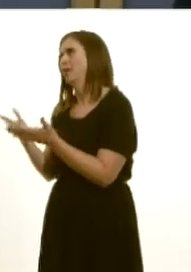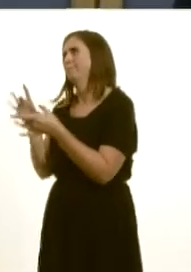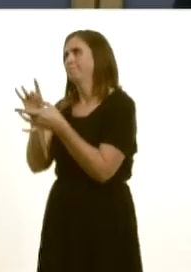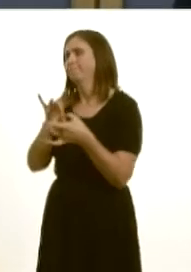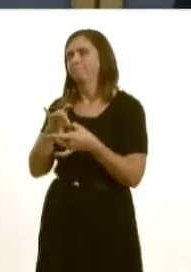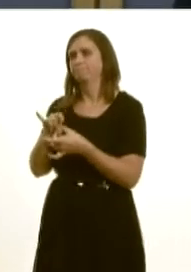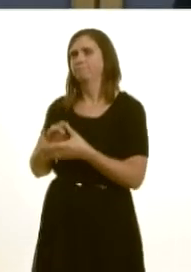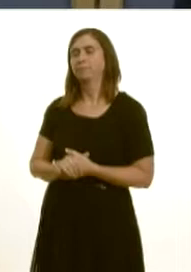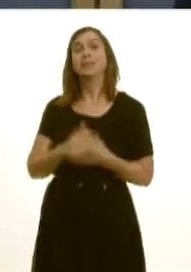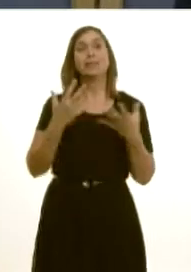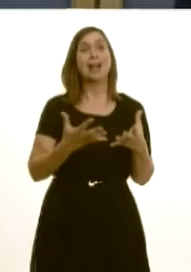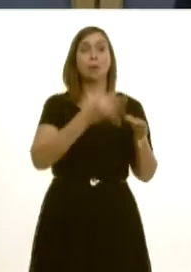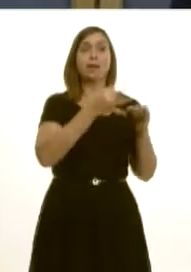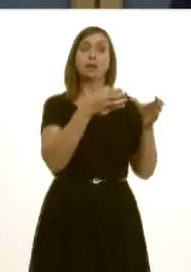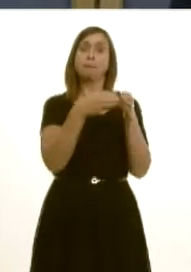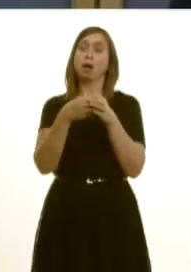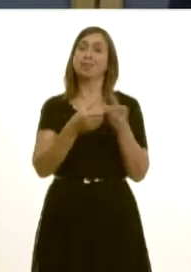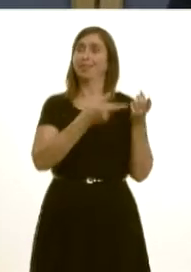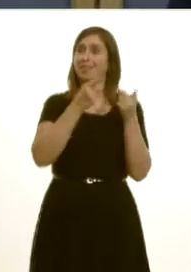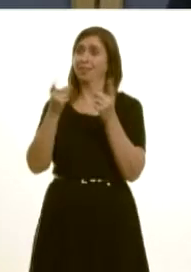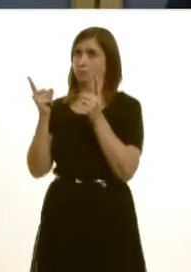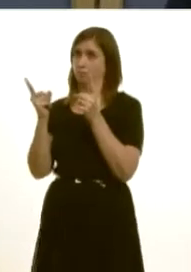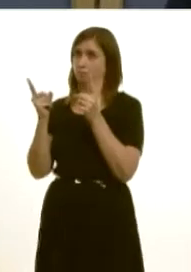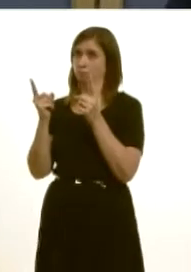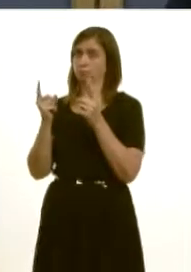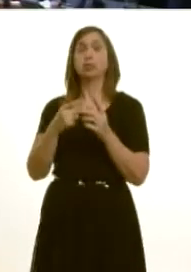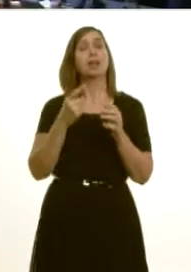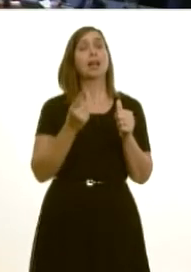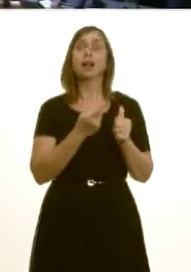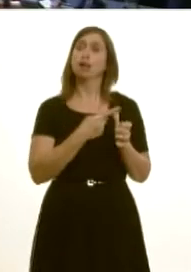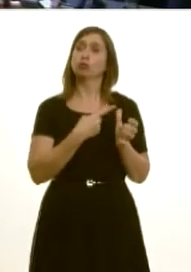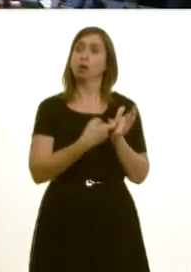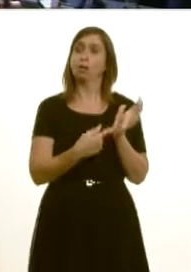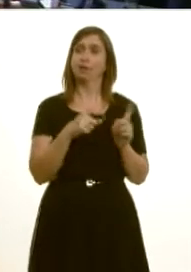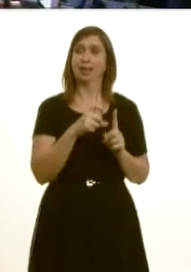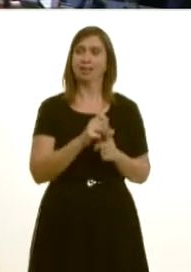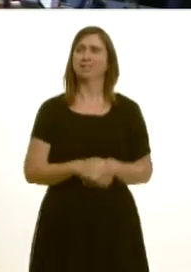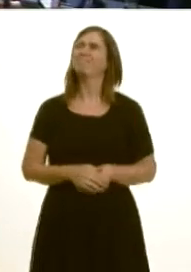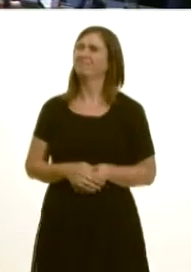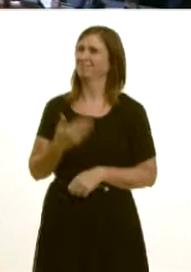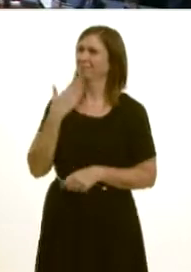afternoon, we have the leader of the opposition, Andrew R. T. Davies.